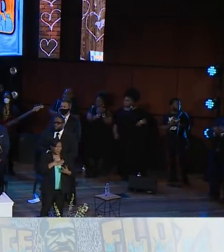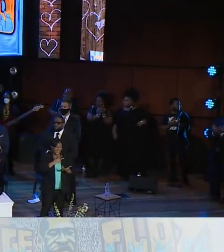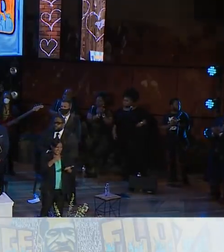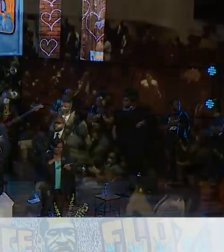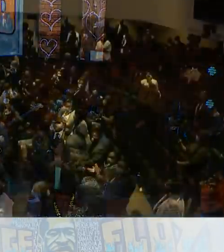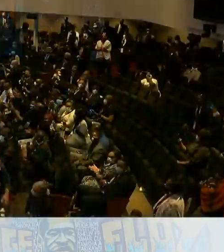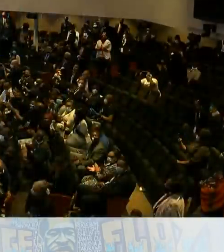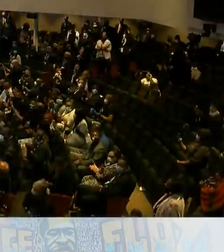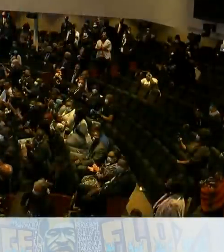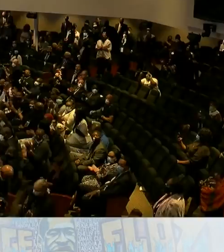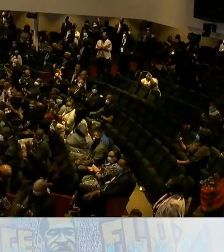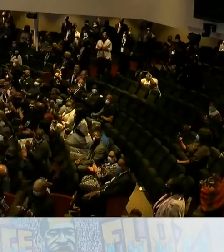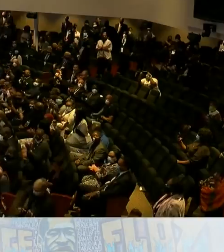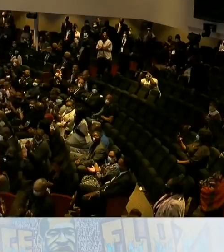THE CONGRESSIONAL BLACK CAUCUS